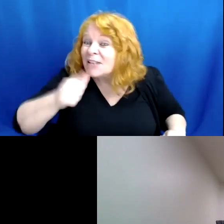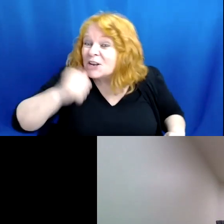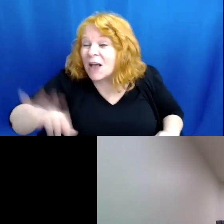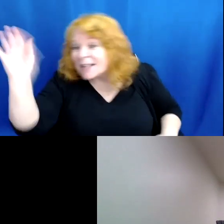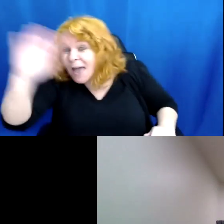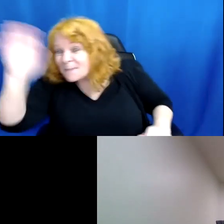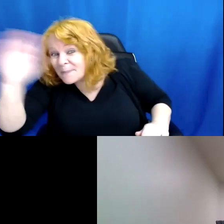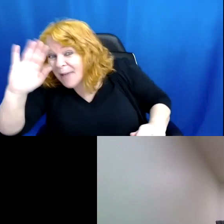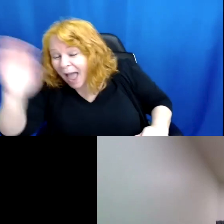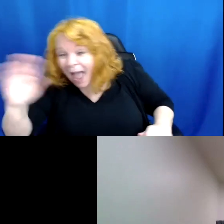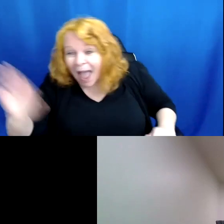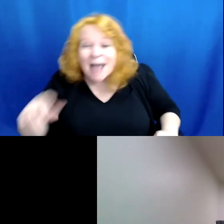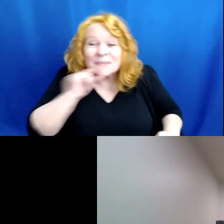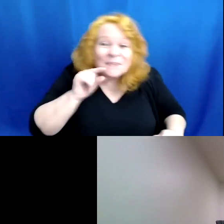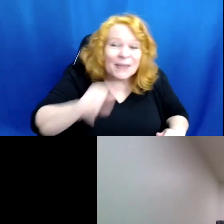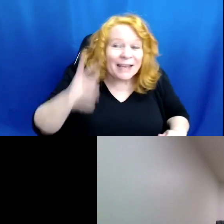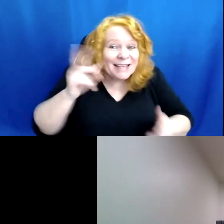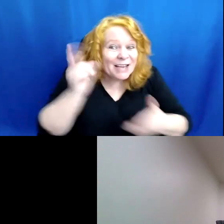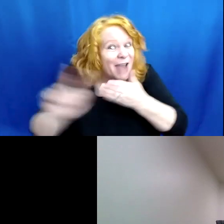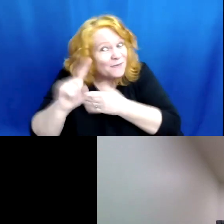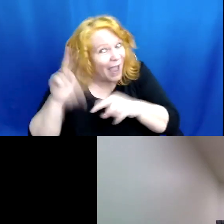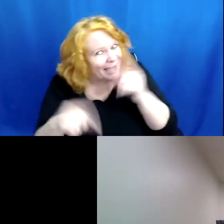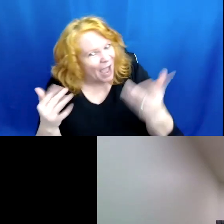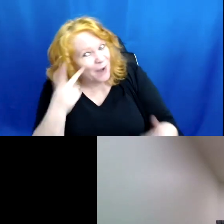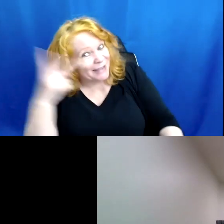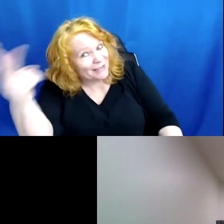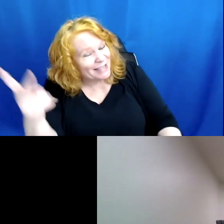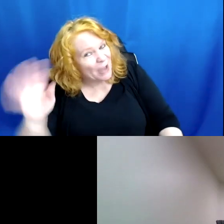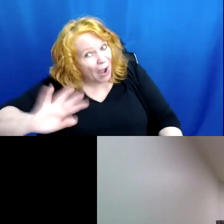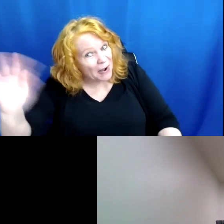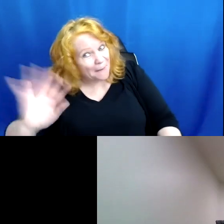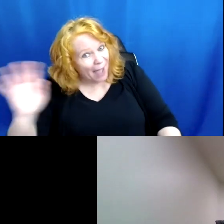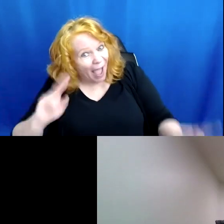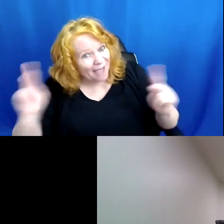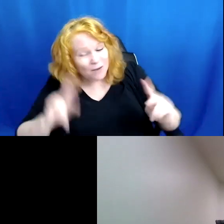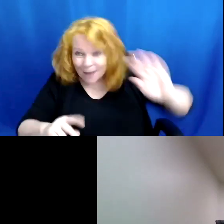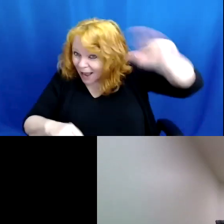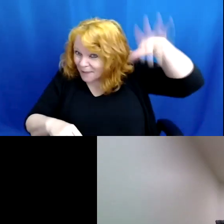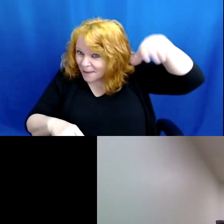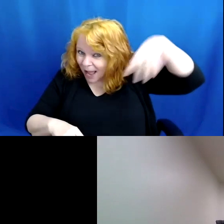See you next week, cannot wait to start! Goodbye everybody! Goodbye.